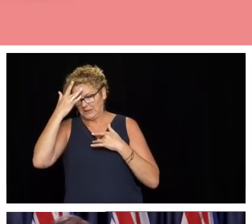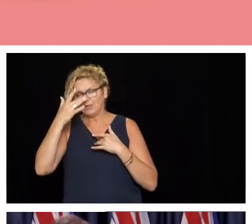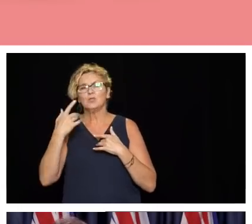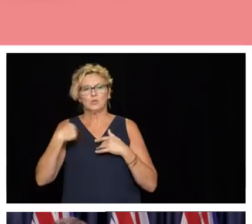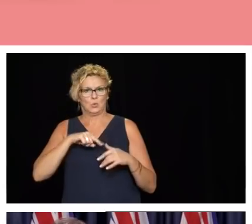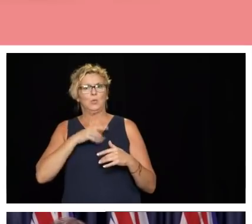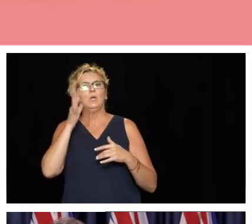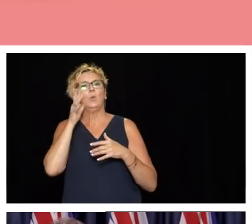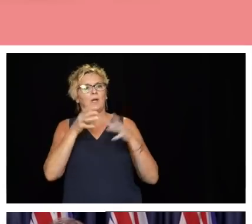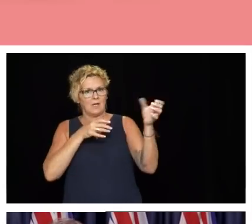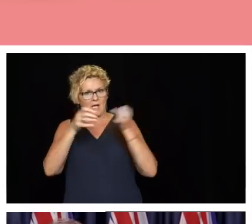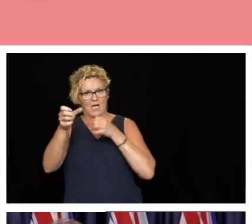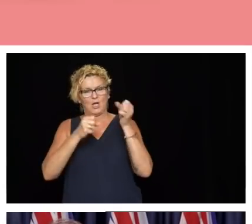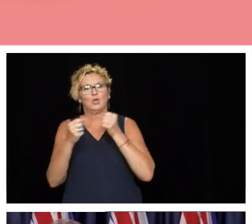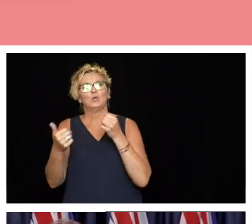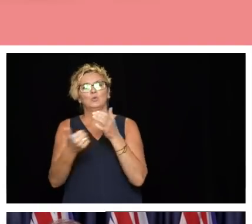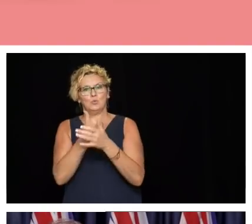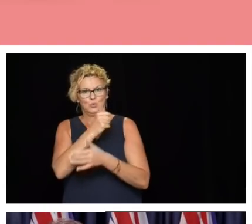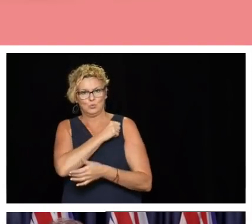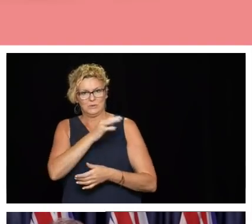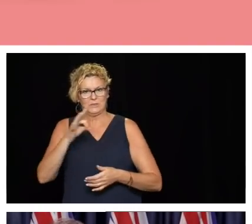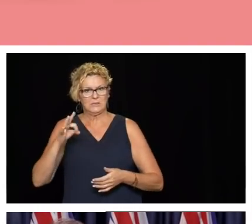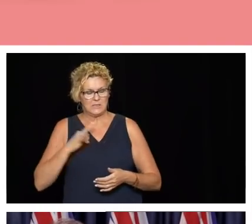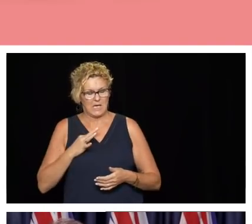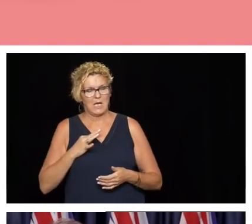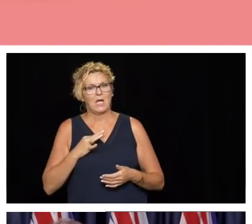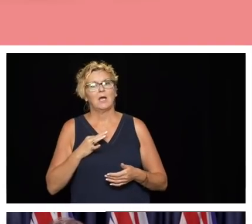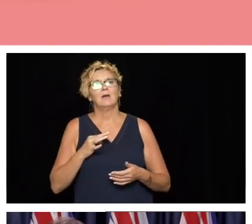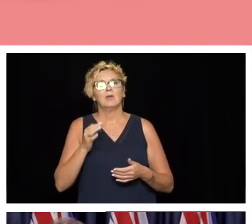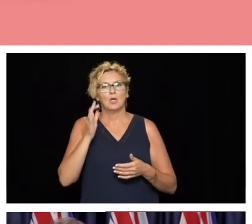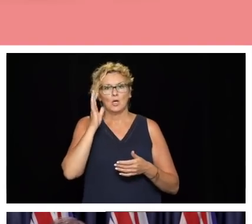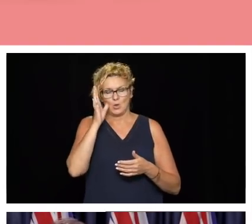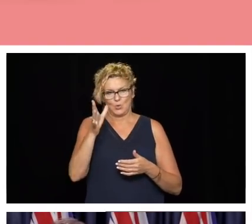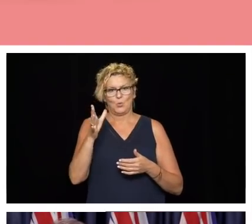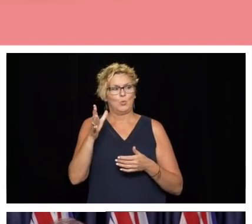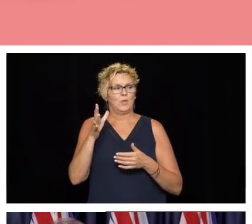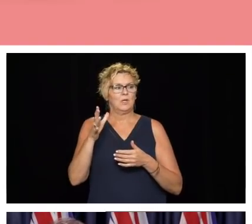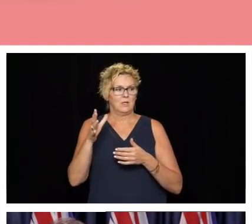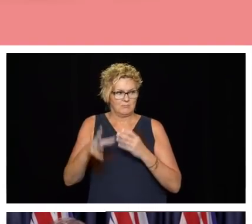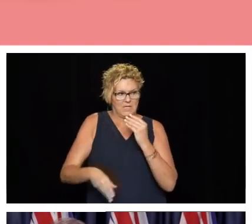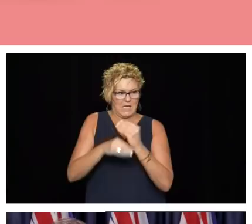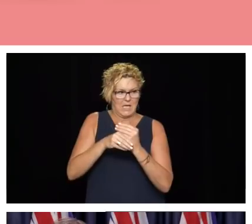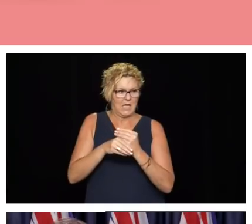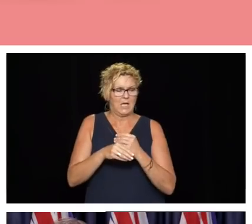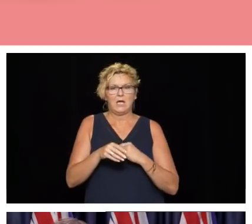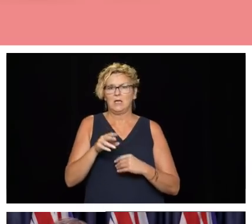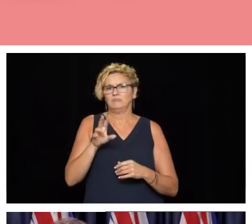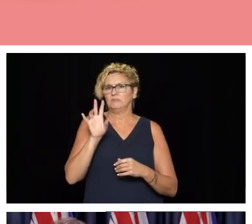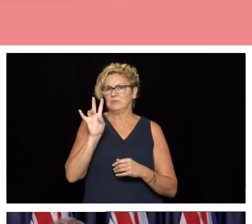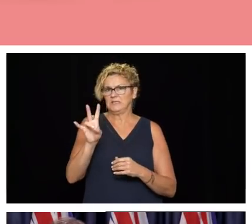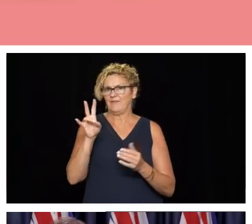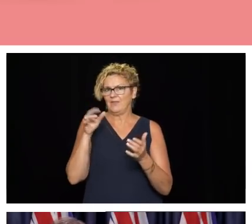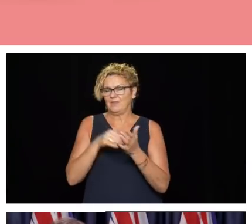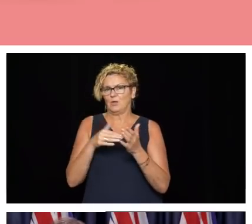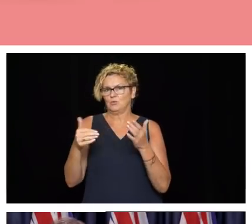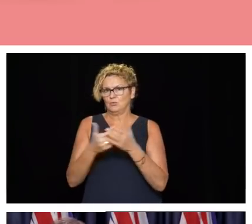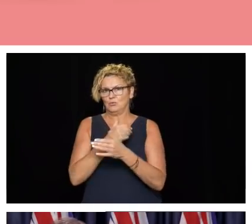all living in long-term care facilities with funding to hire up to additional 2000 staff for that purpose. Major recruitment and training strategy as well